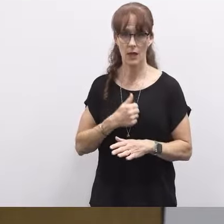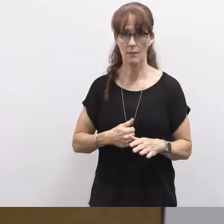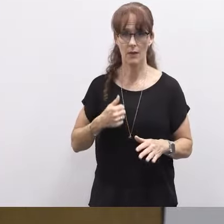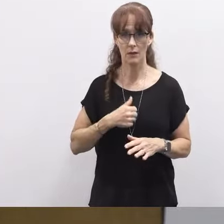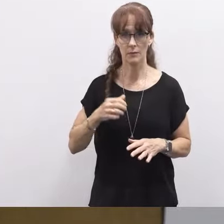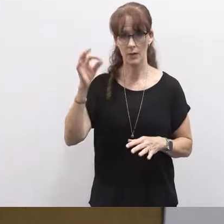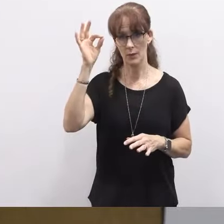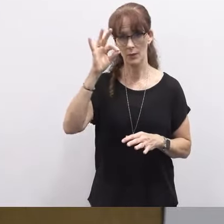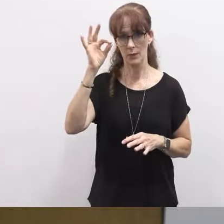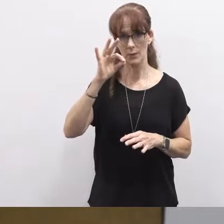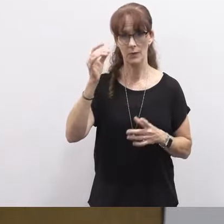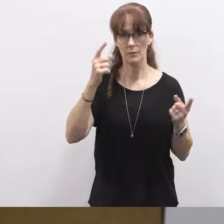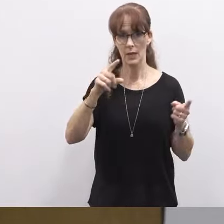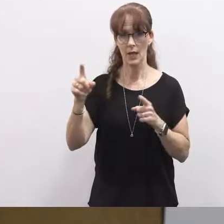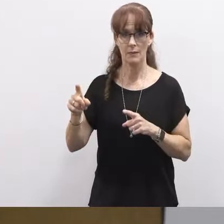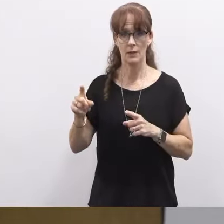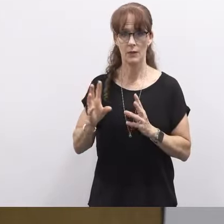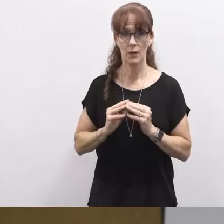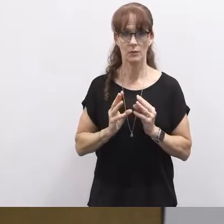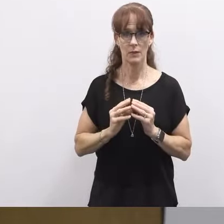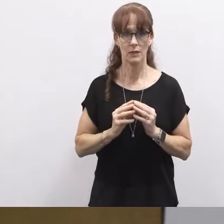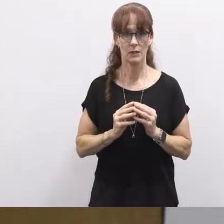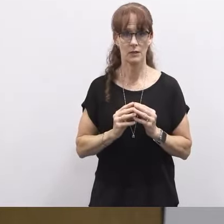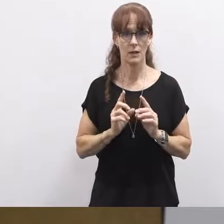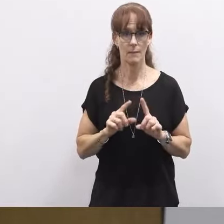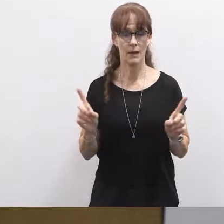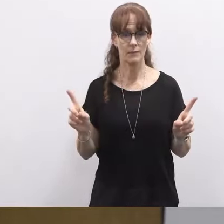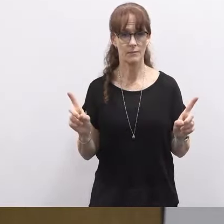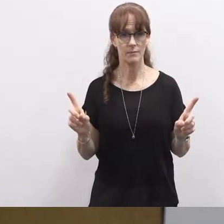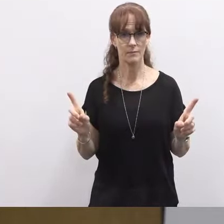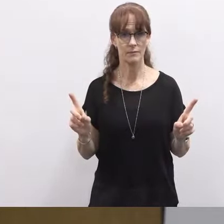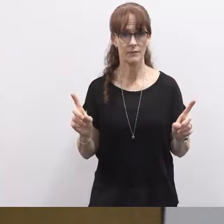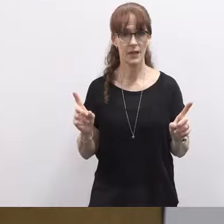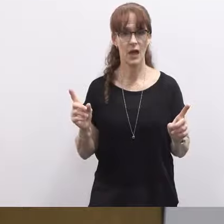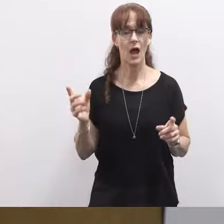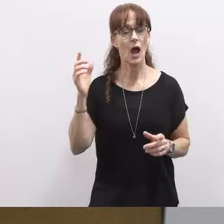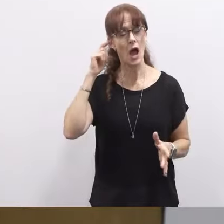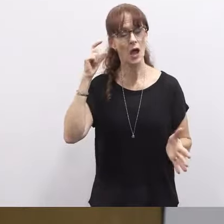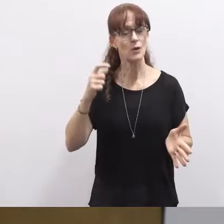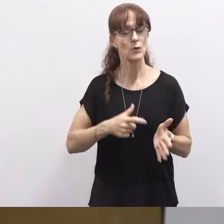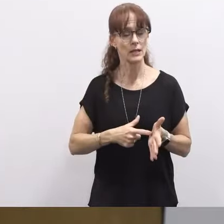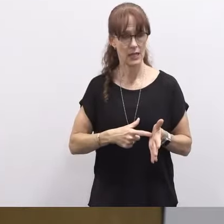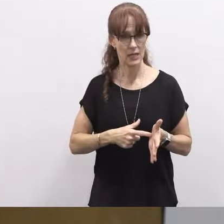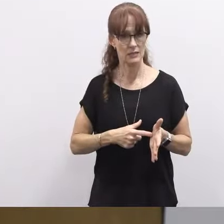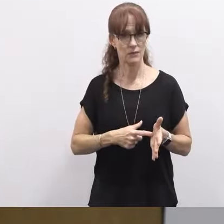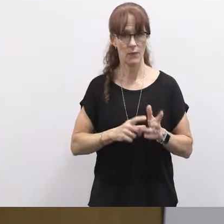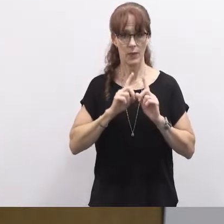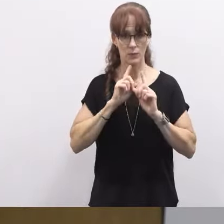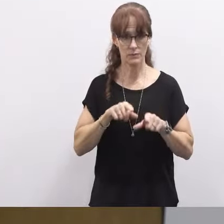on what is actually has been happening at those meetings, but all things considered, I do recognize at least from the responses that we have here,